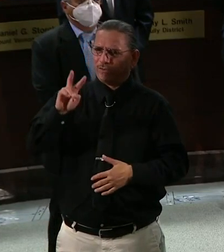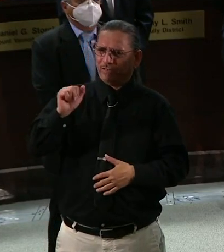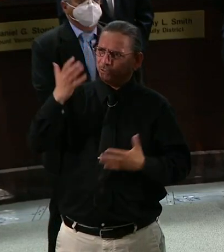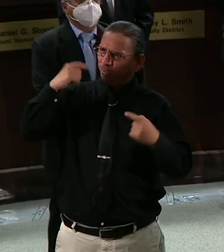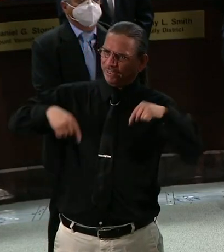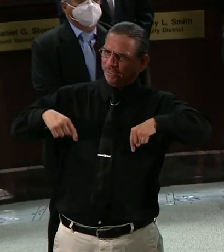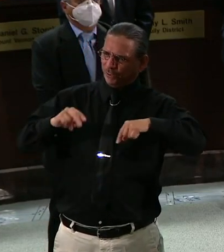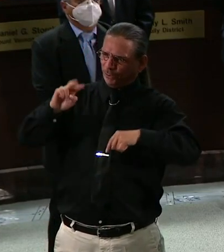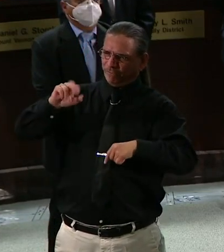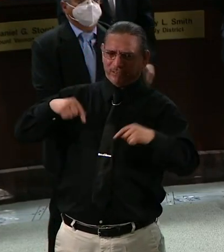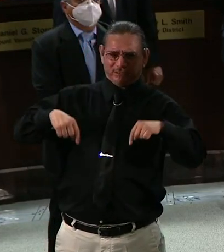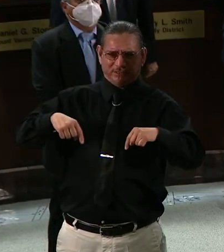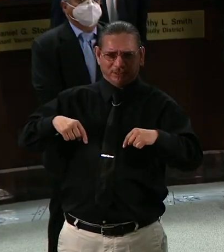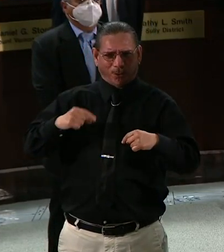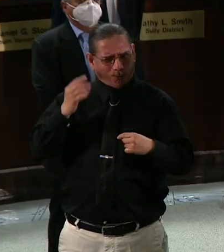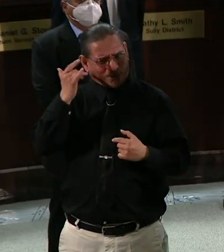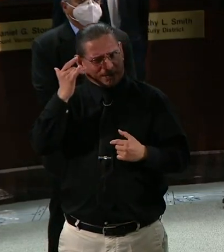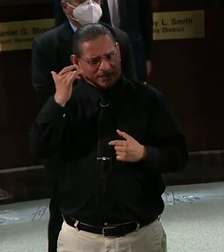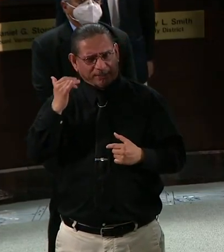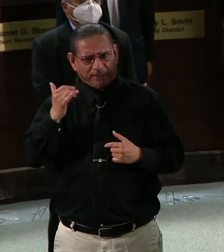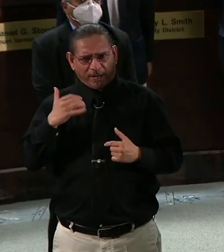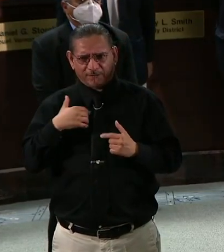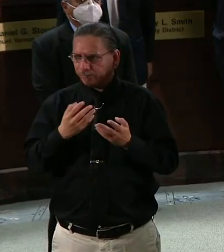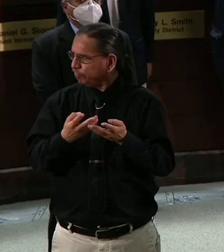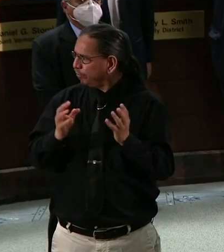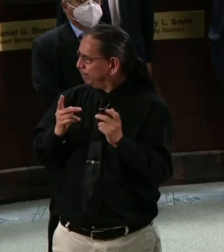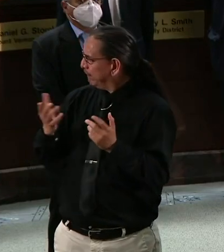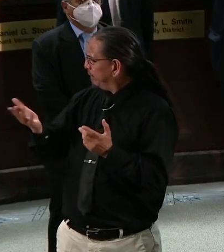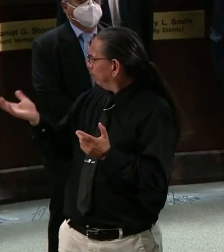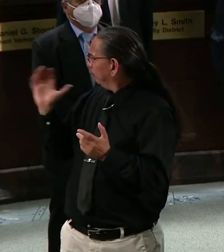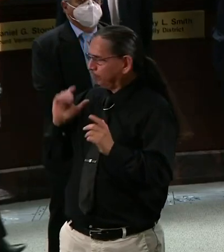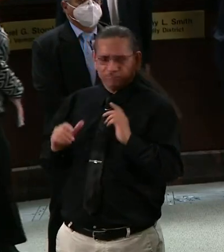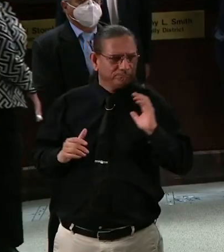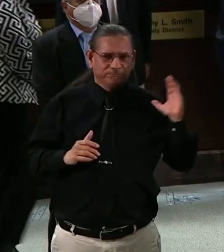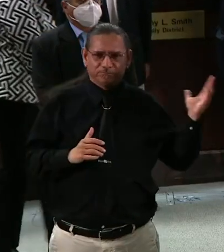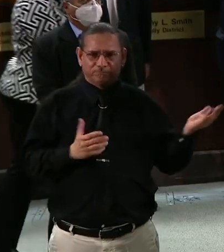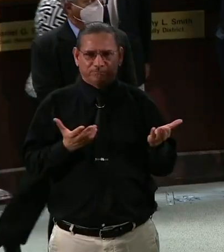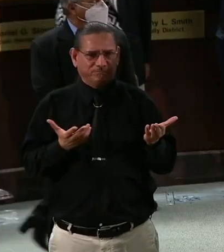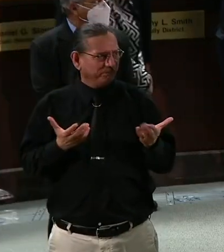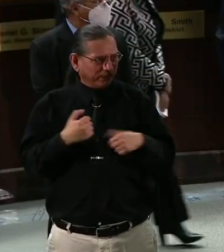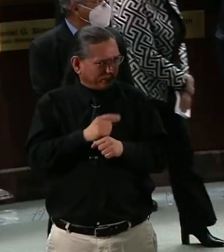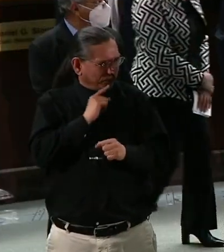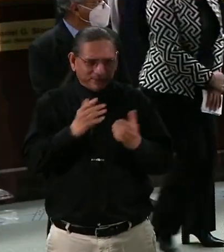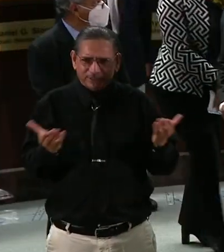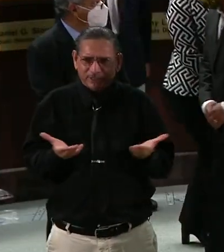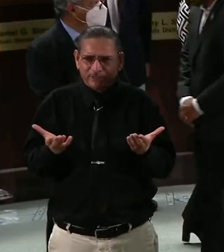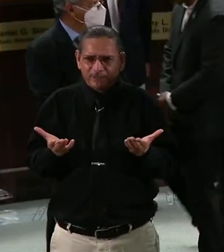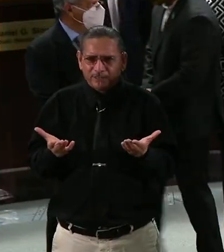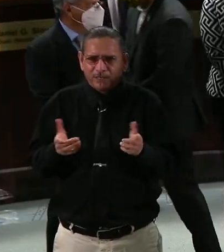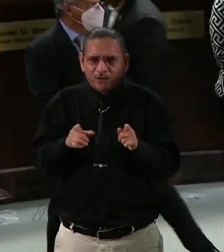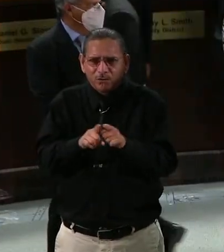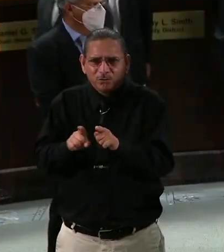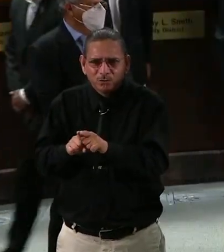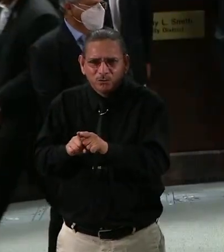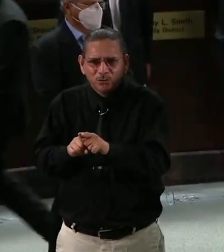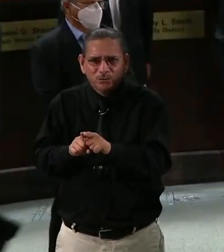THIS IS THE THERE GROUP OF. YEAH ALL THE WAS WHY TO BE HERE